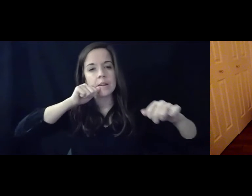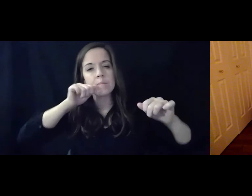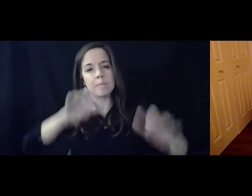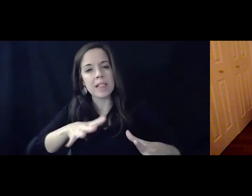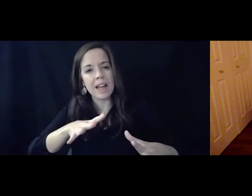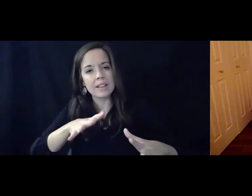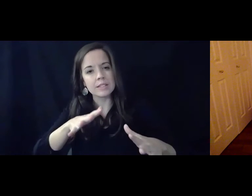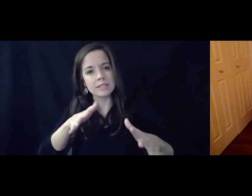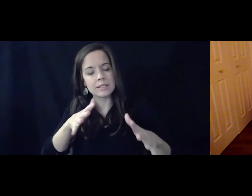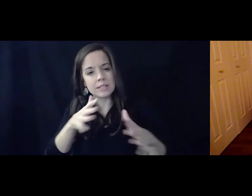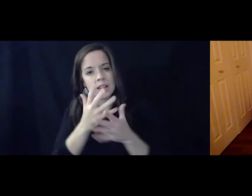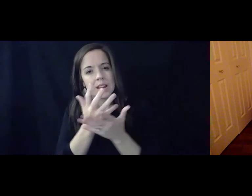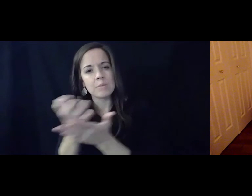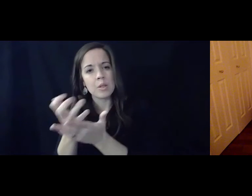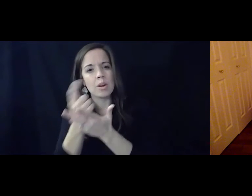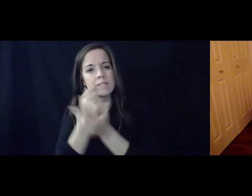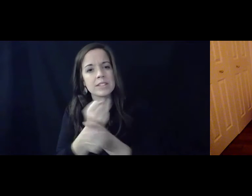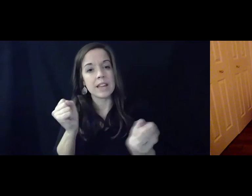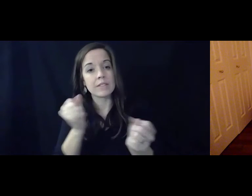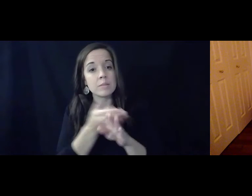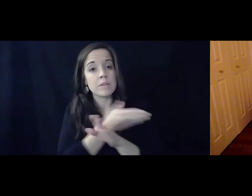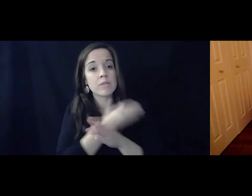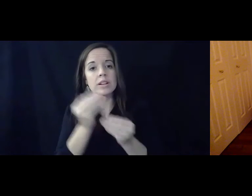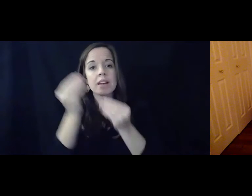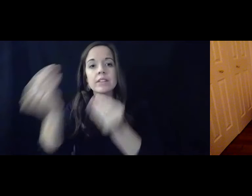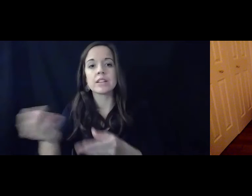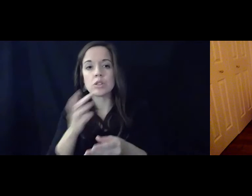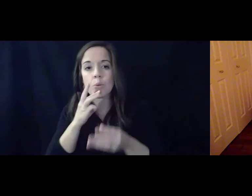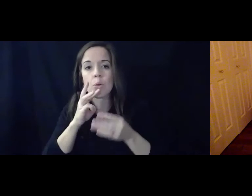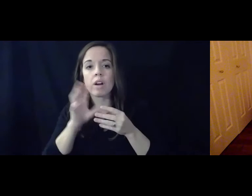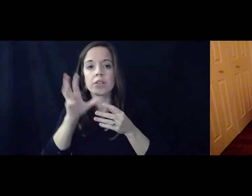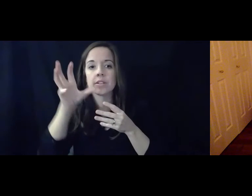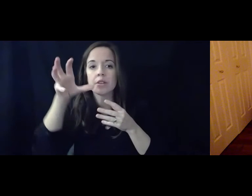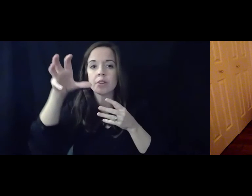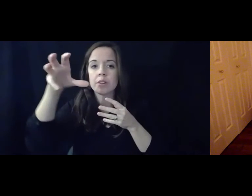for safety before giving it to water. The storm above unbraided leisurely.